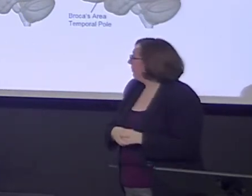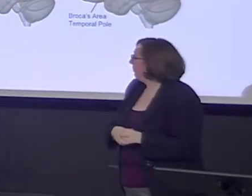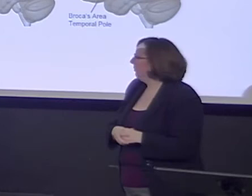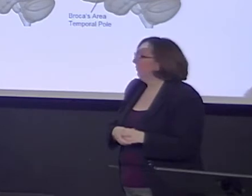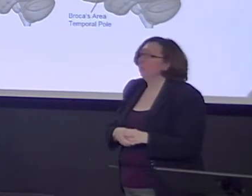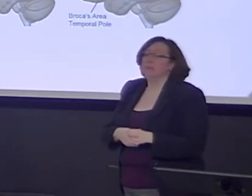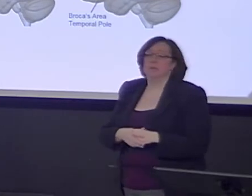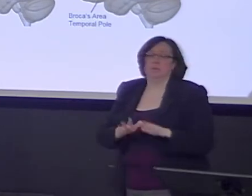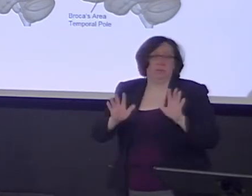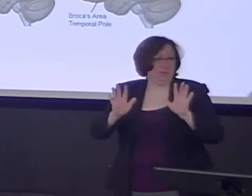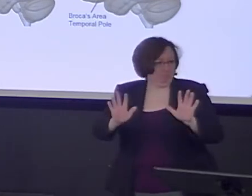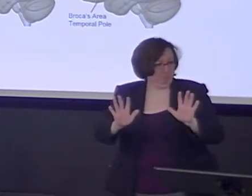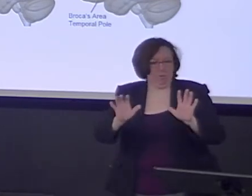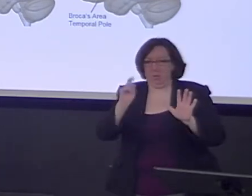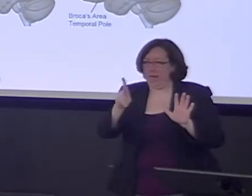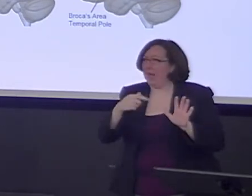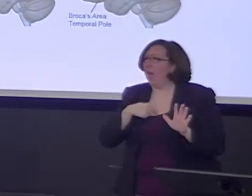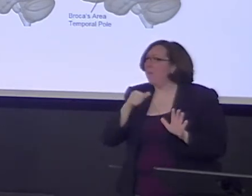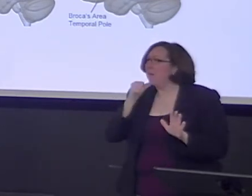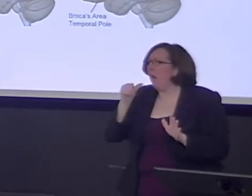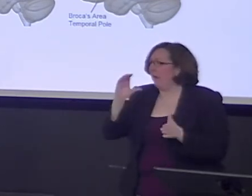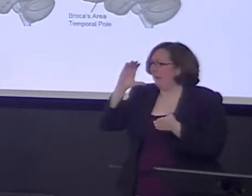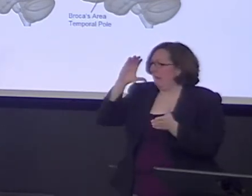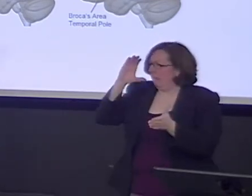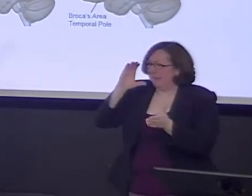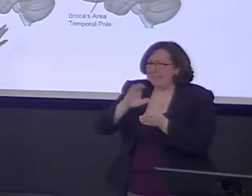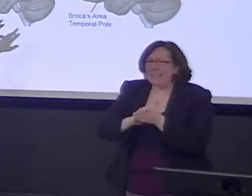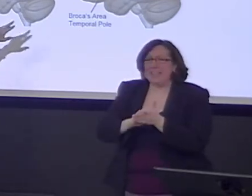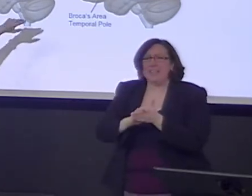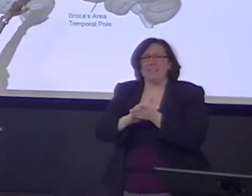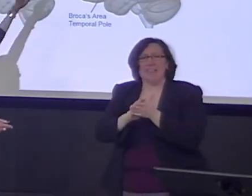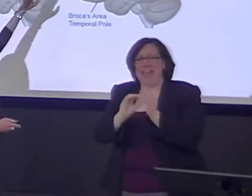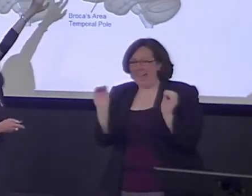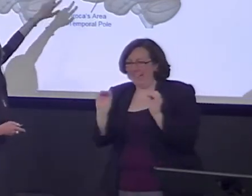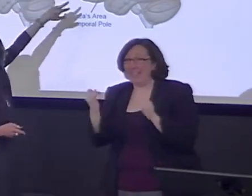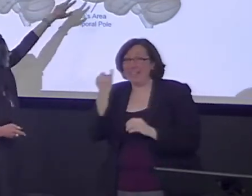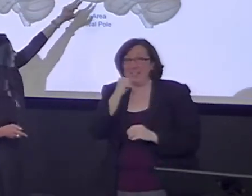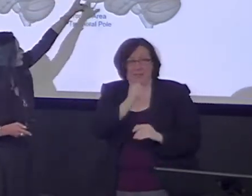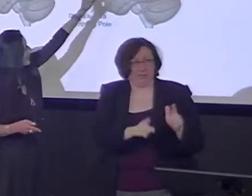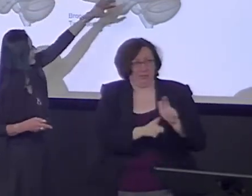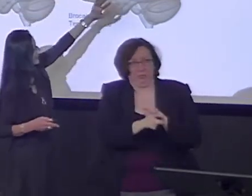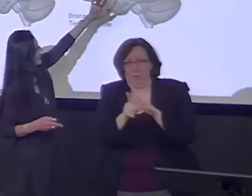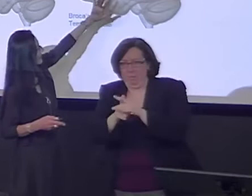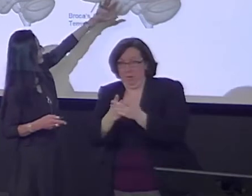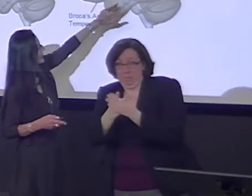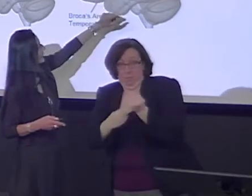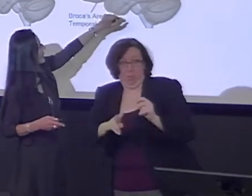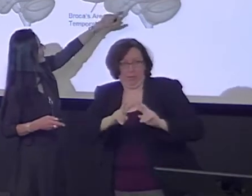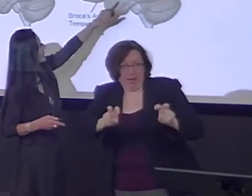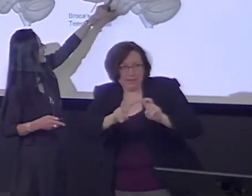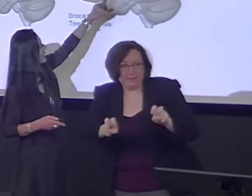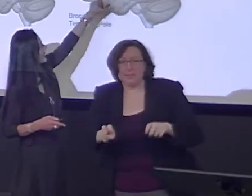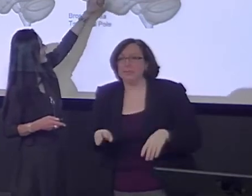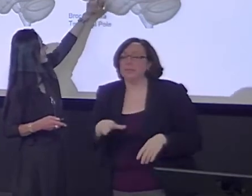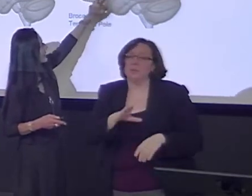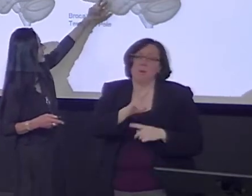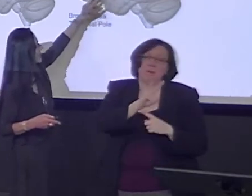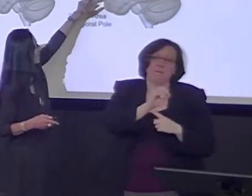that I don't see on both analyses. And so then I look at my channels and I look my voxel analysis and I say,